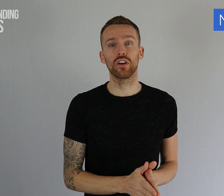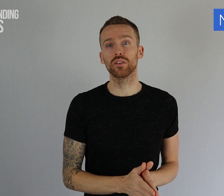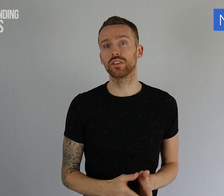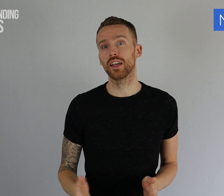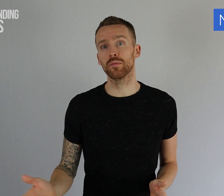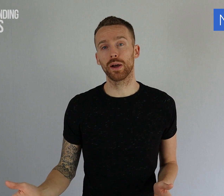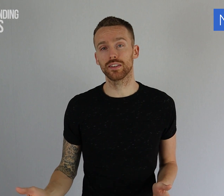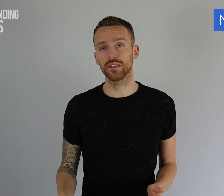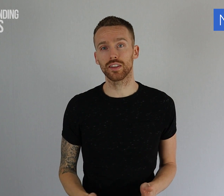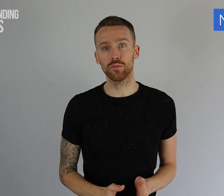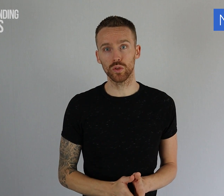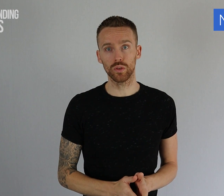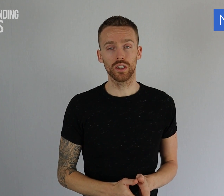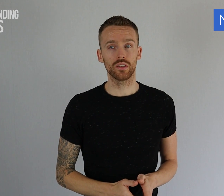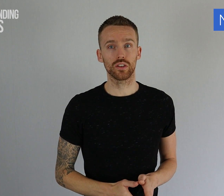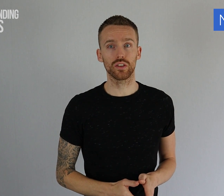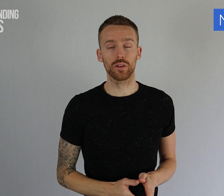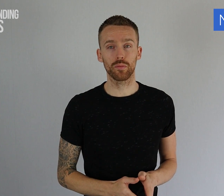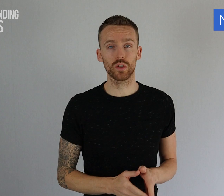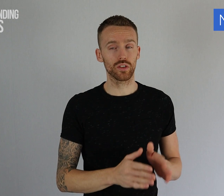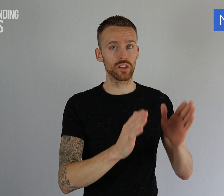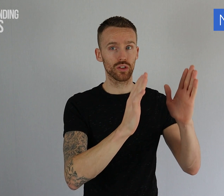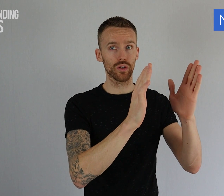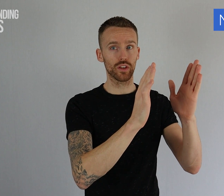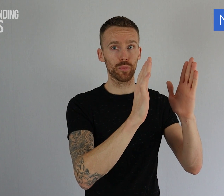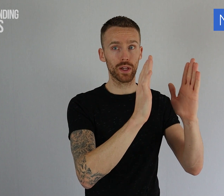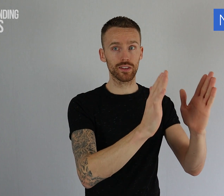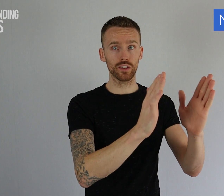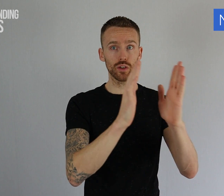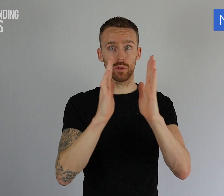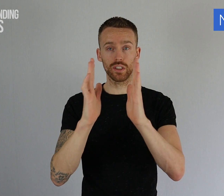it follows the same pattern, the same rules. Just ensure that you're placing your numbers